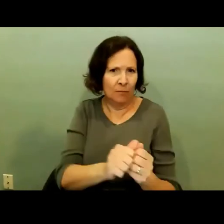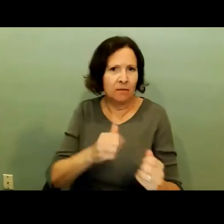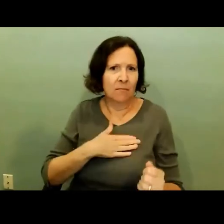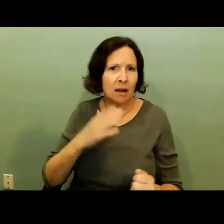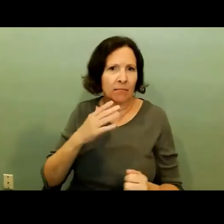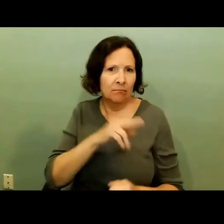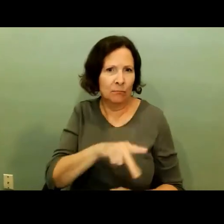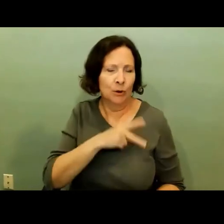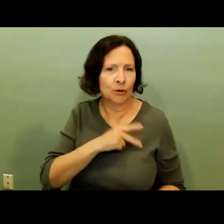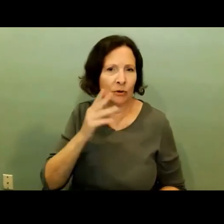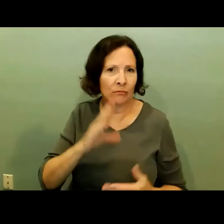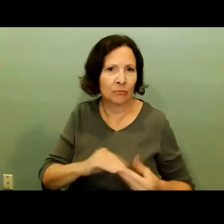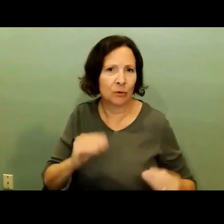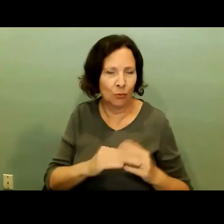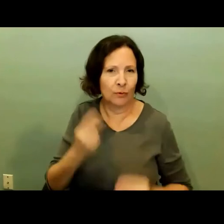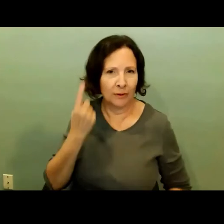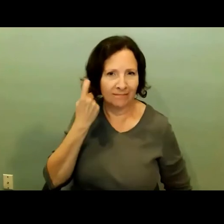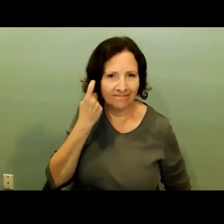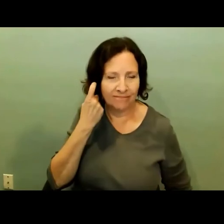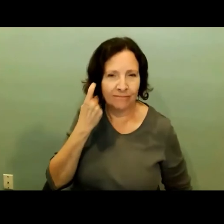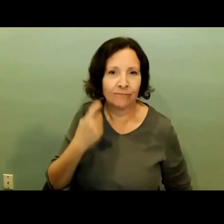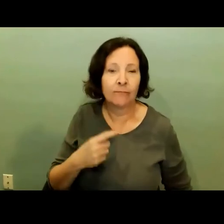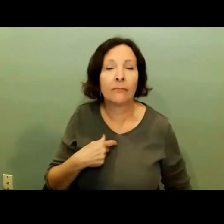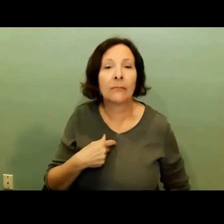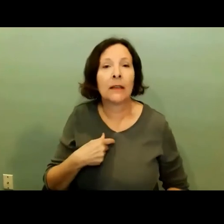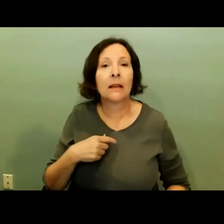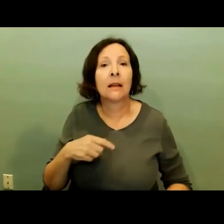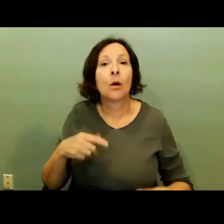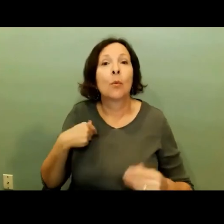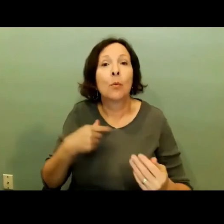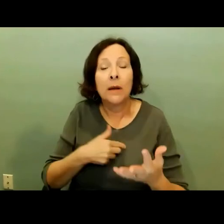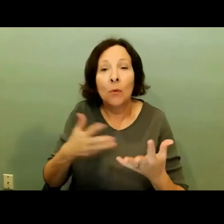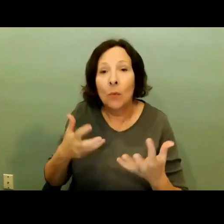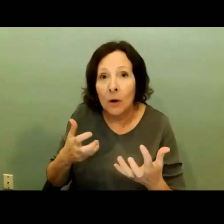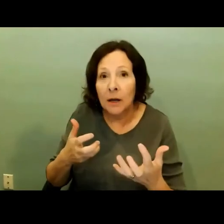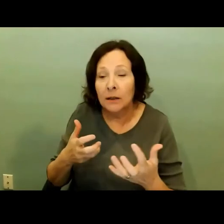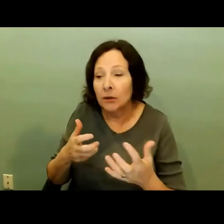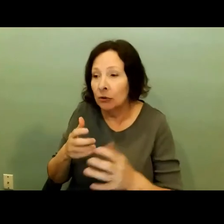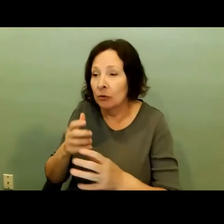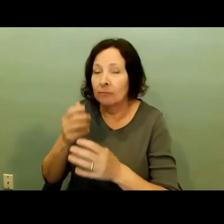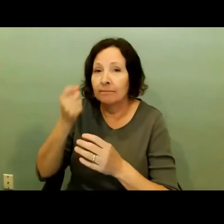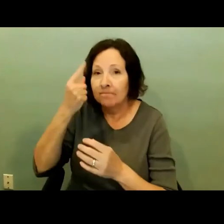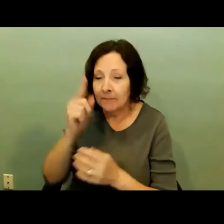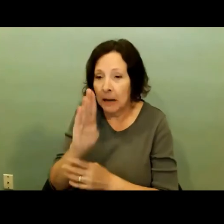Finding ways to capture bias in exclusion and link it with other forms of various levels